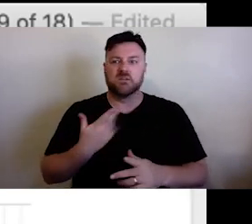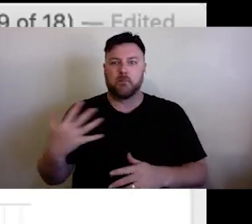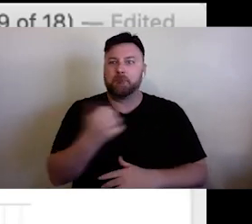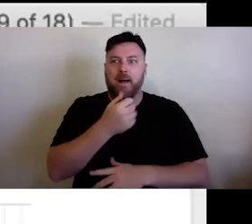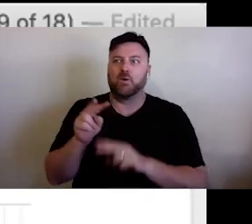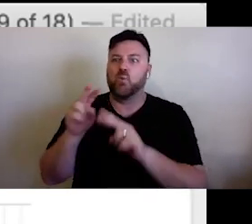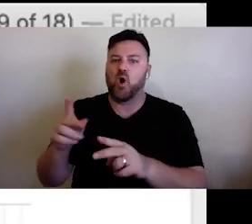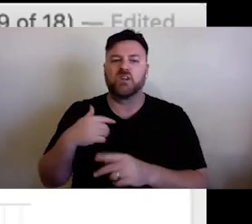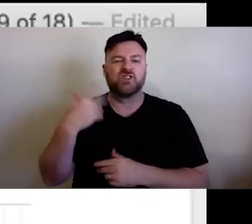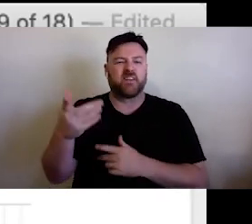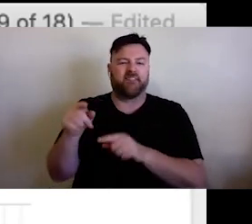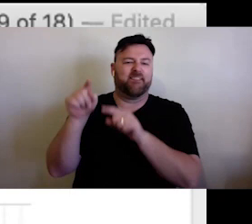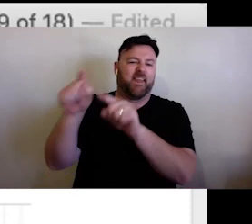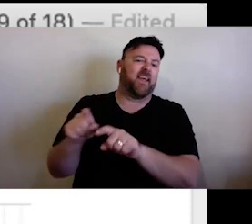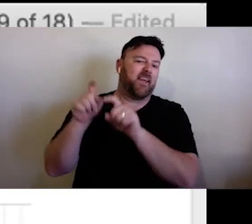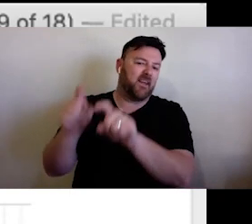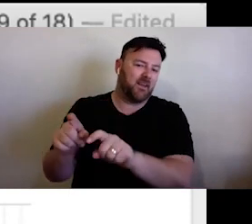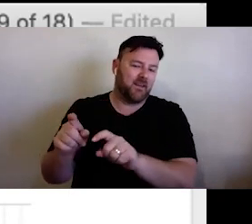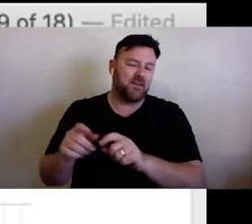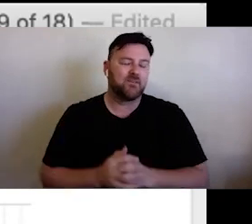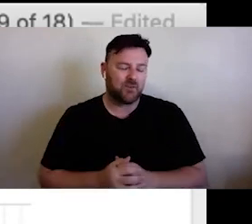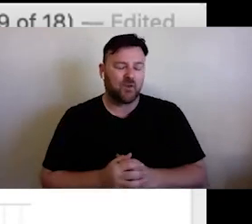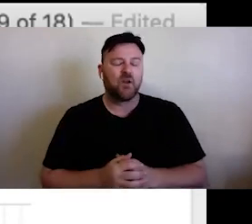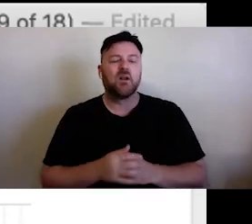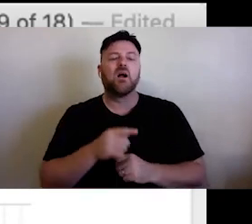putting their live streams up for one week and that seems to be a good